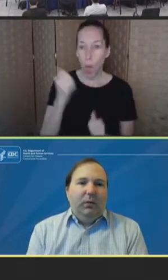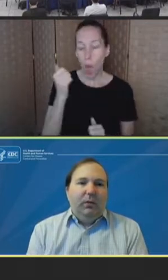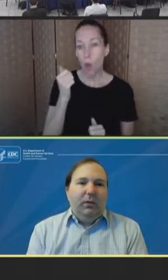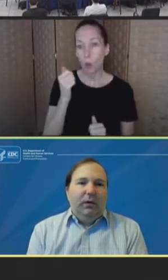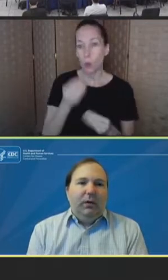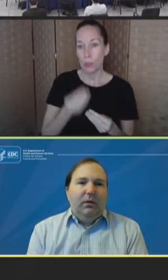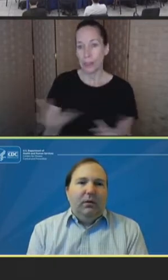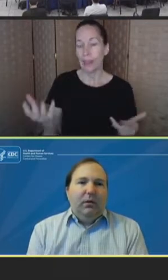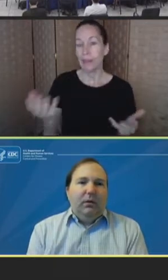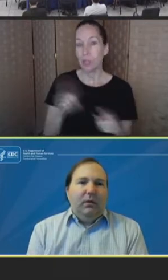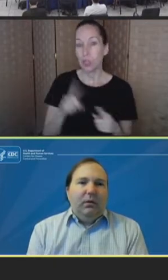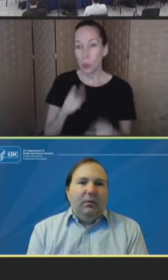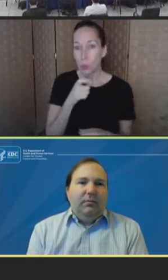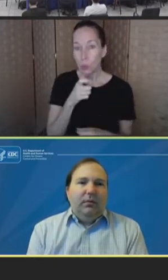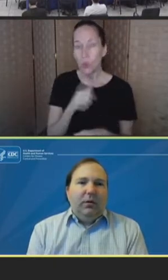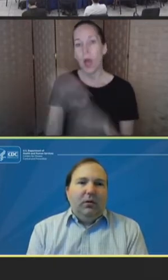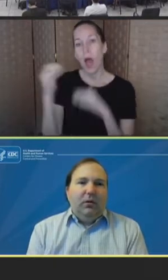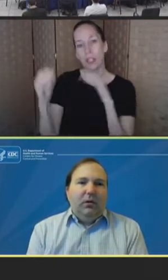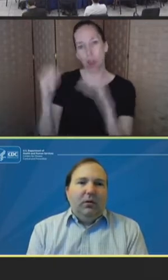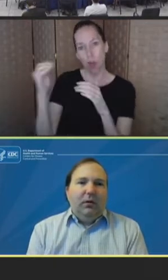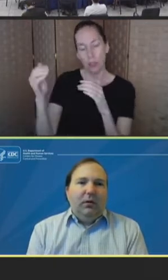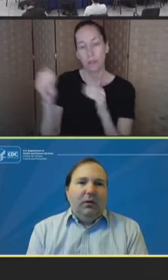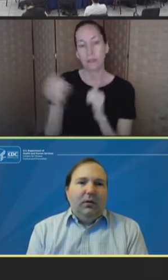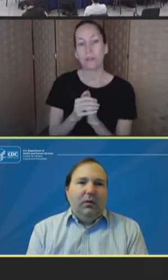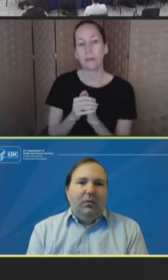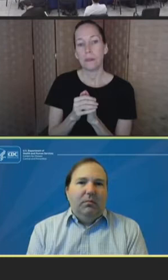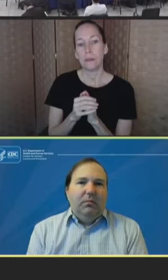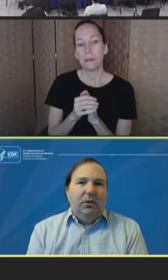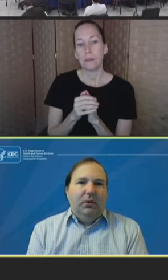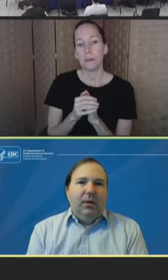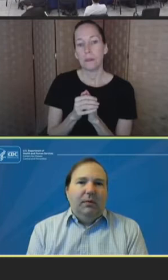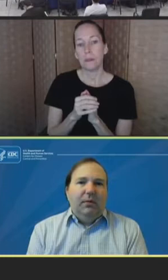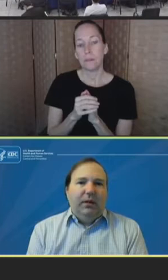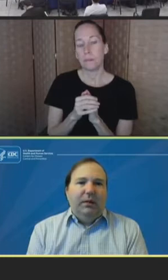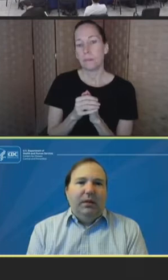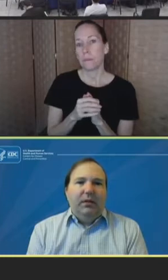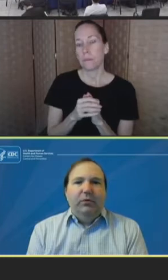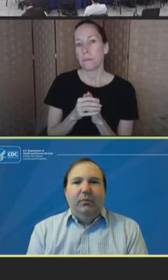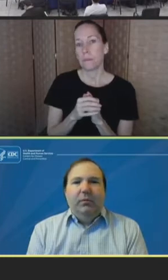with the younger adults as the most commonly vaccinated age group to date.